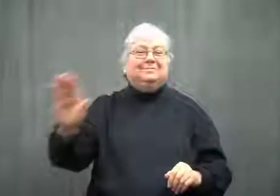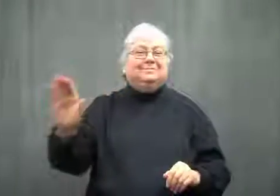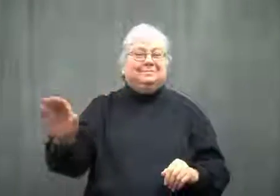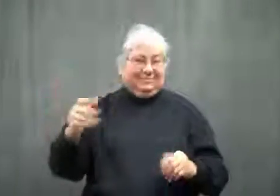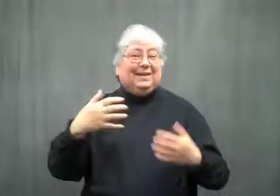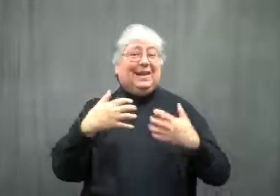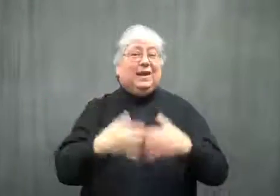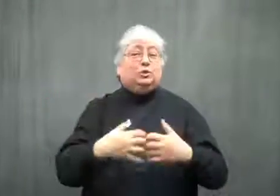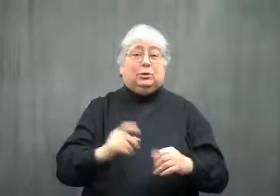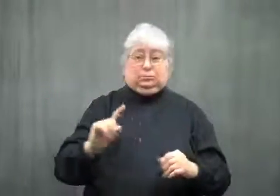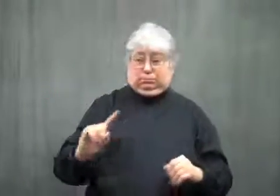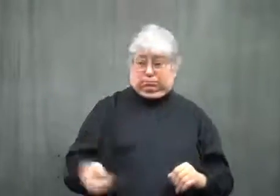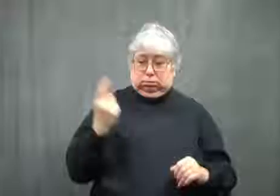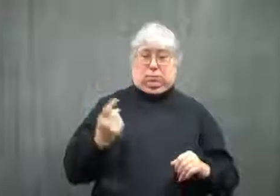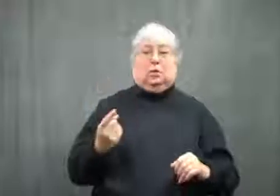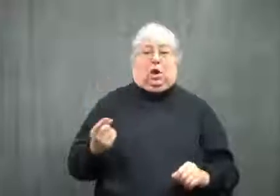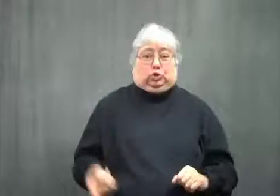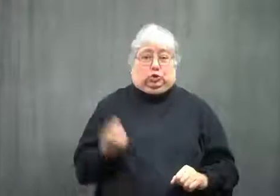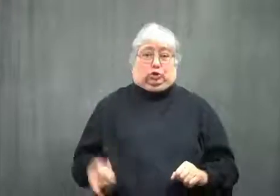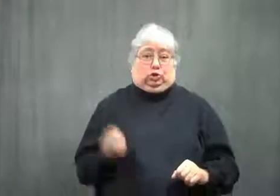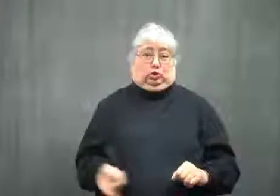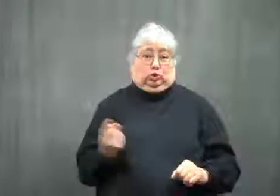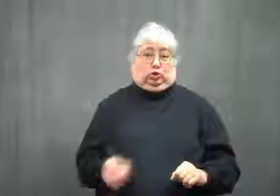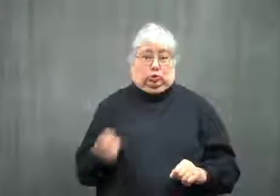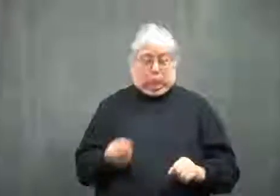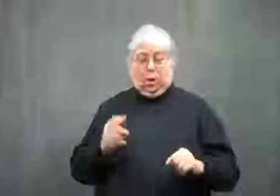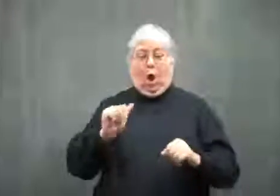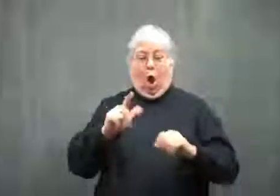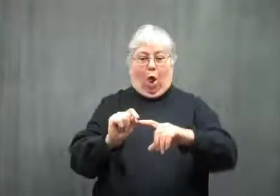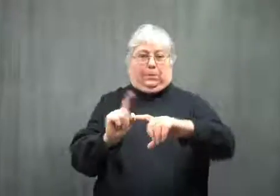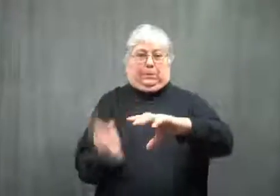As the engine runs, it makes the alternator spin.